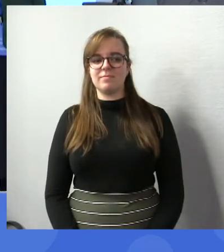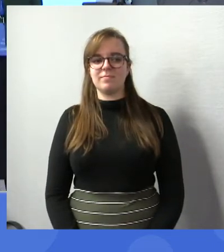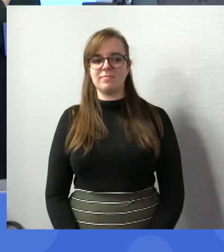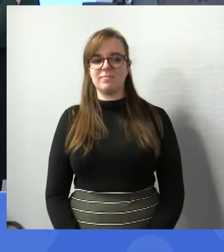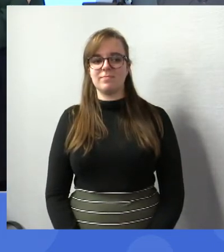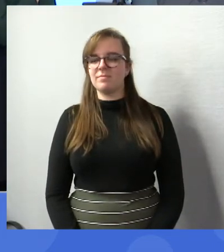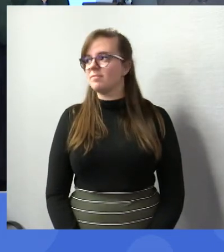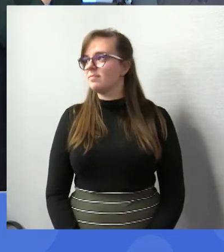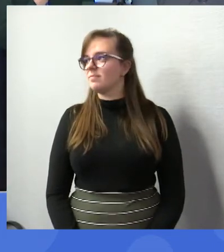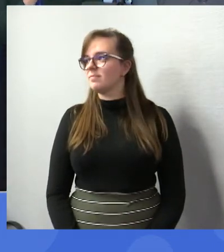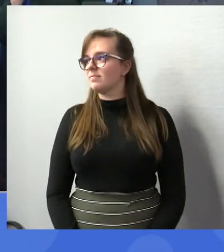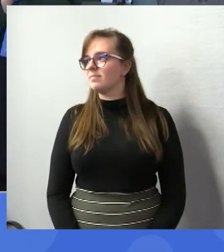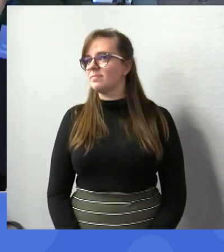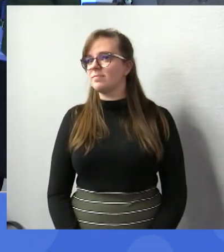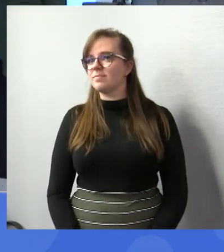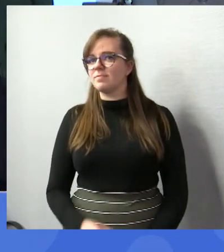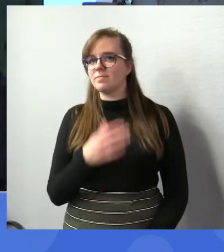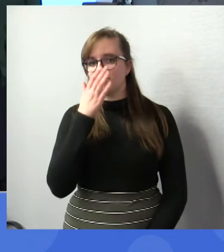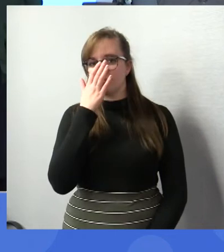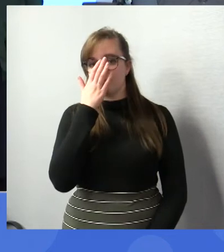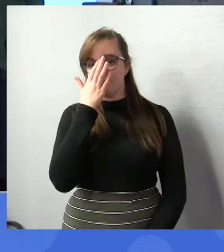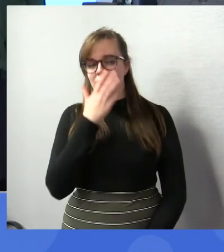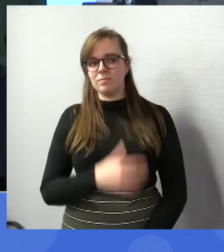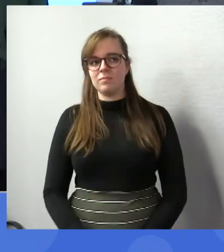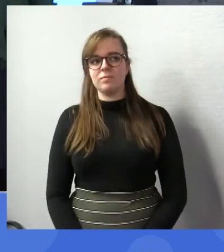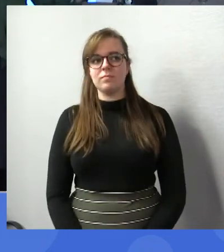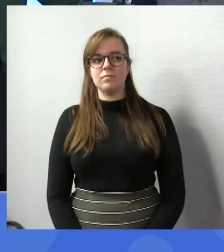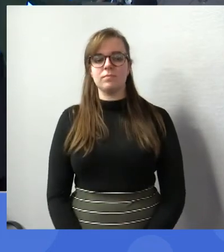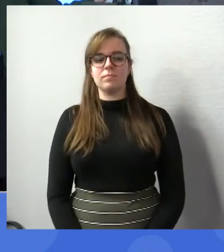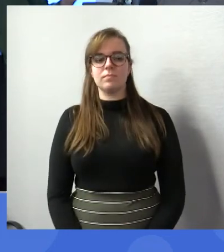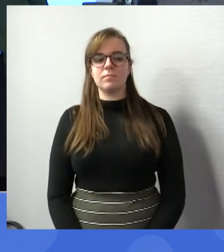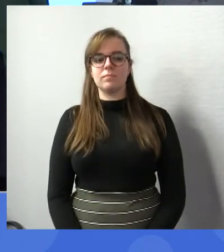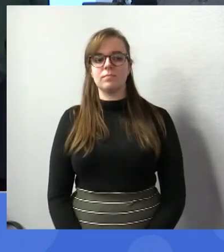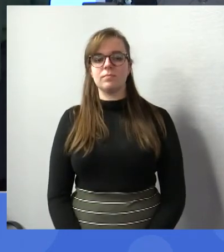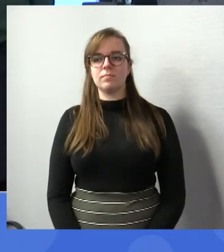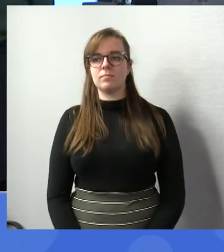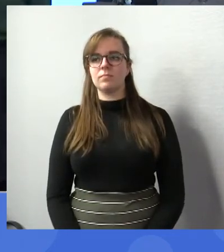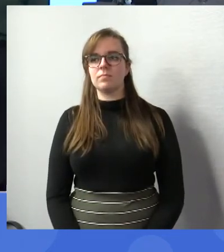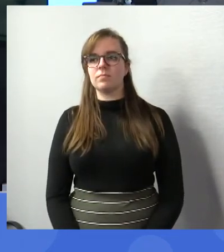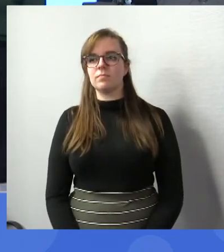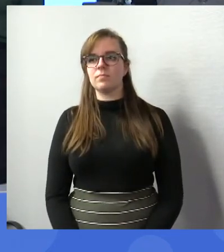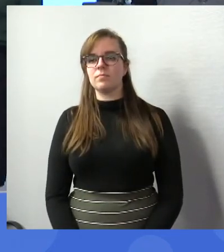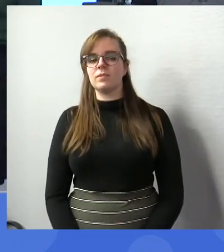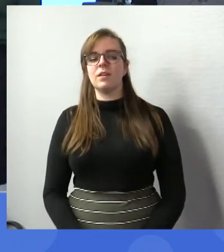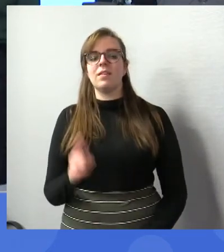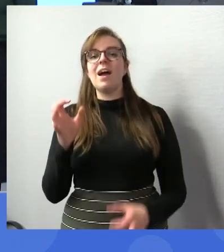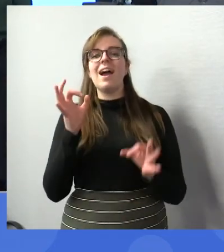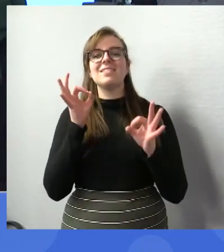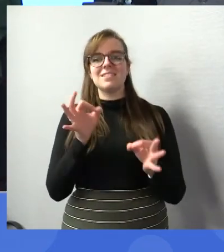yes now chris has stated this is exactly the kind of response we expected I think